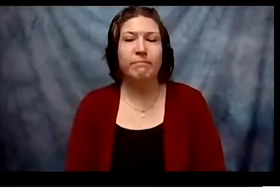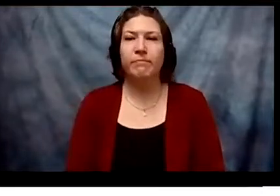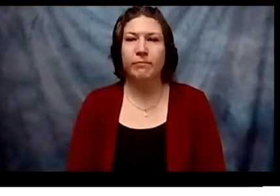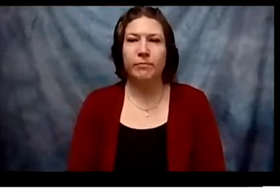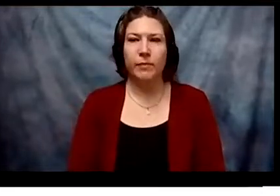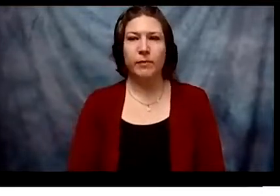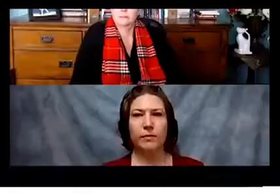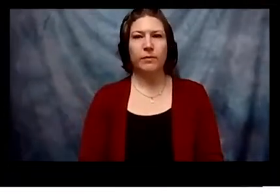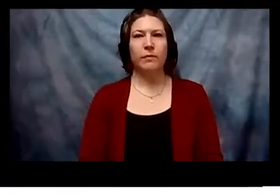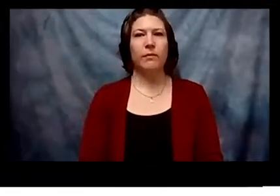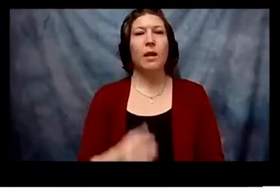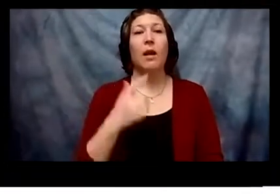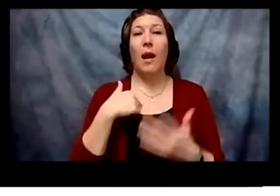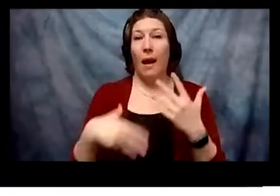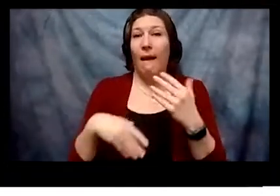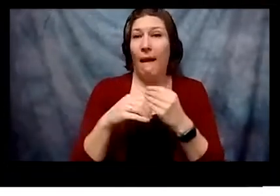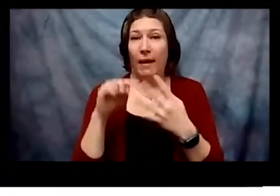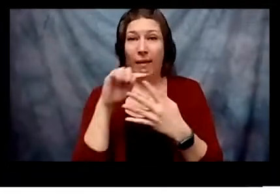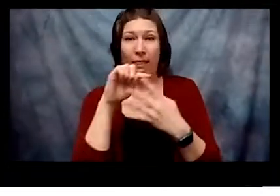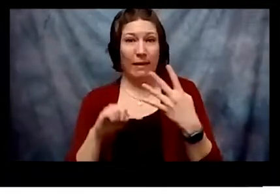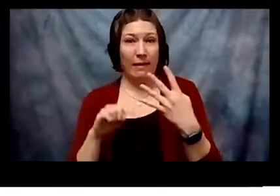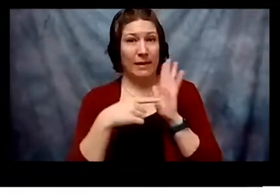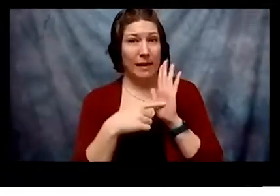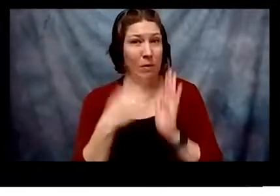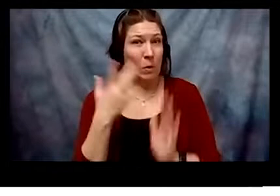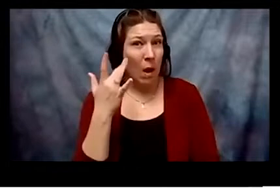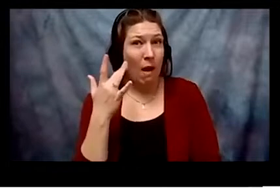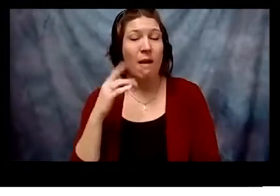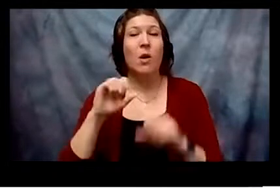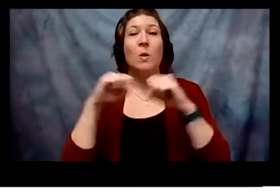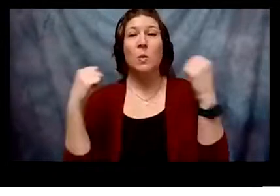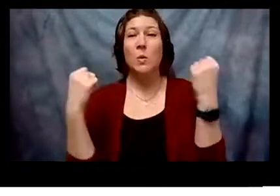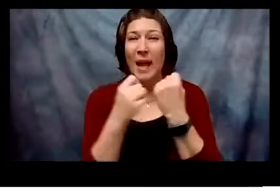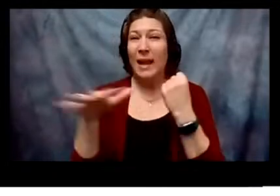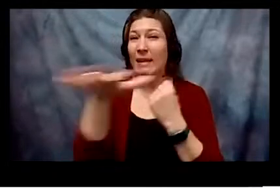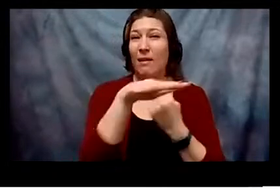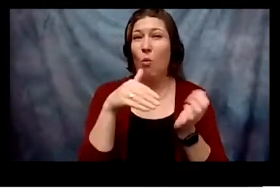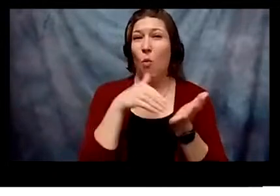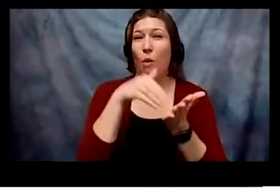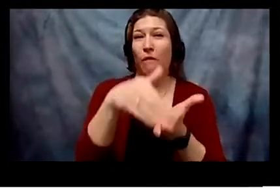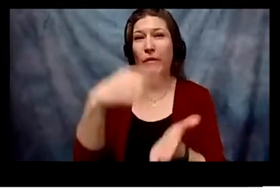I added these examples since society too often equates disability